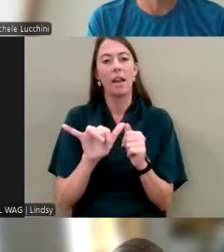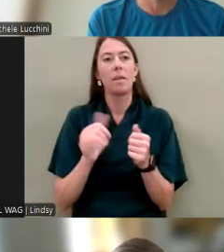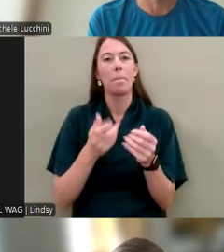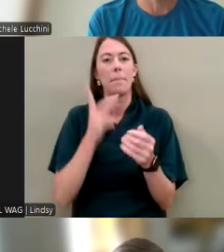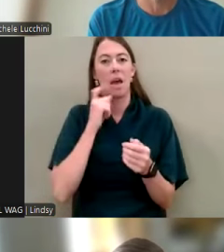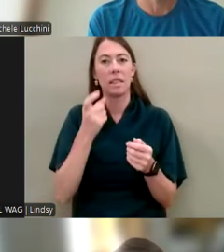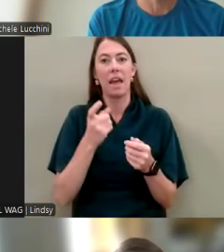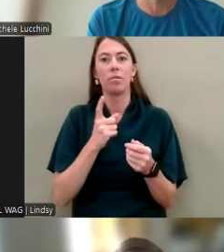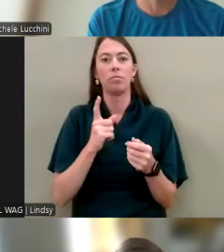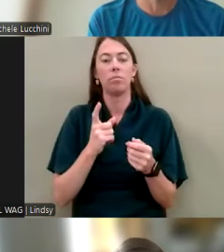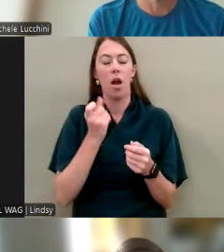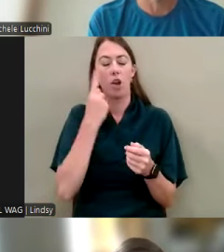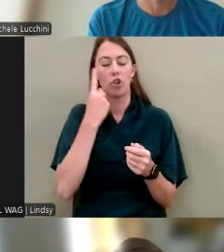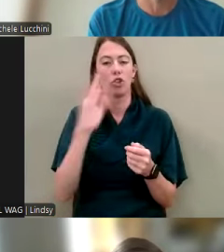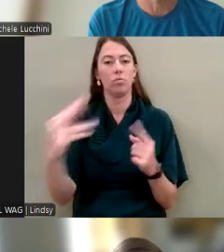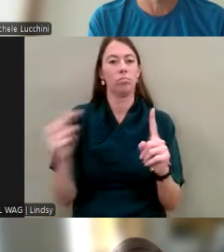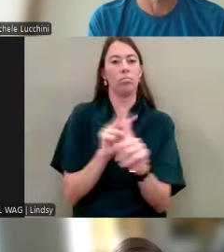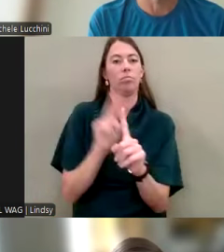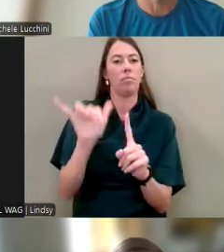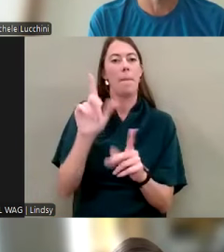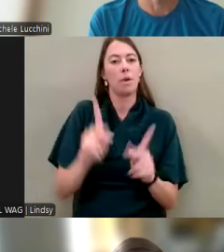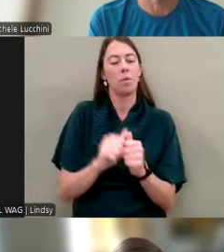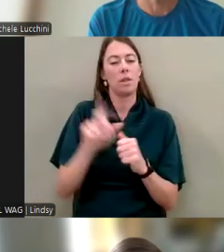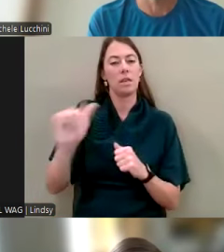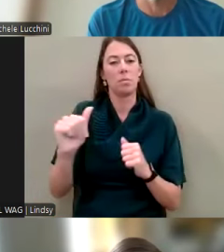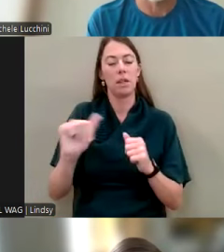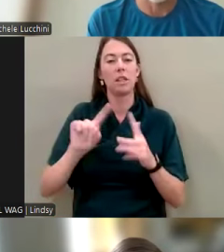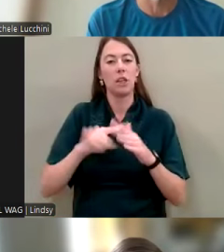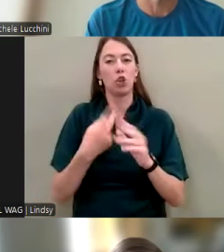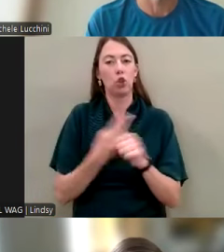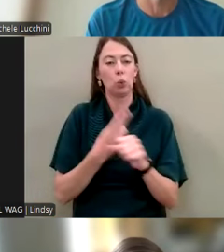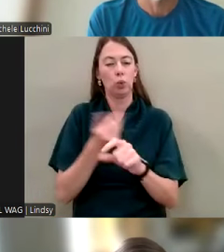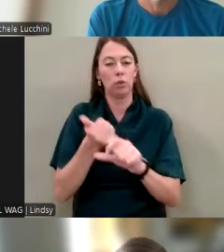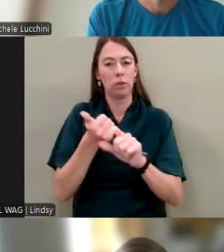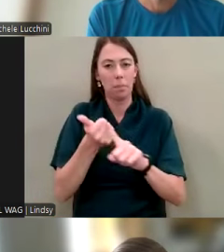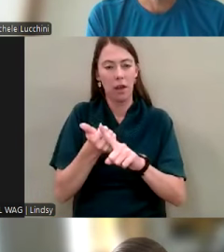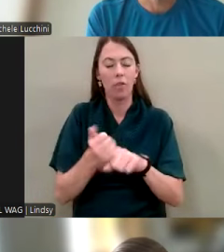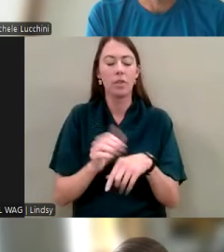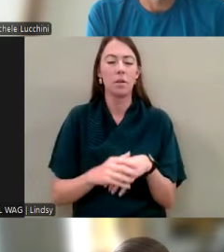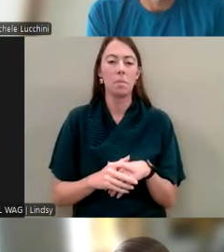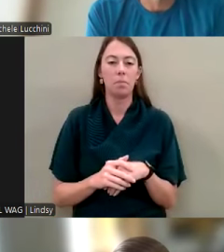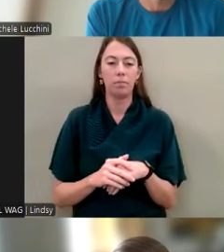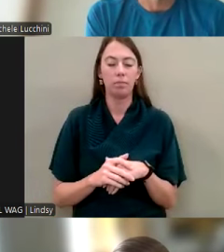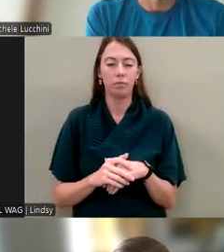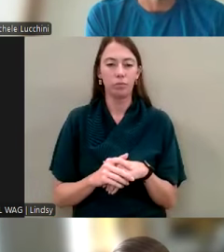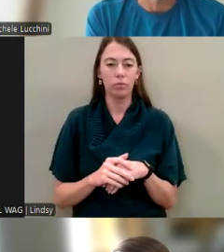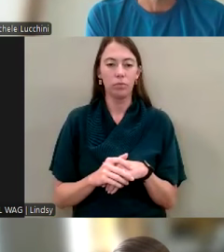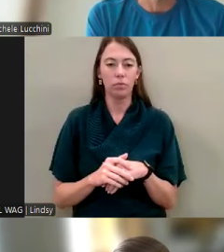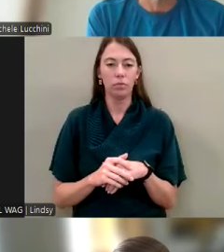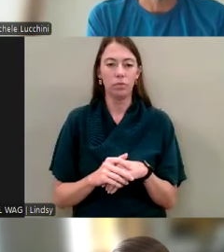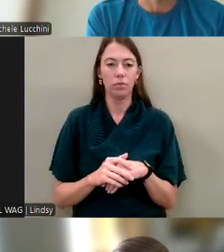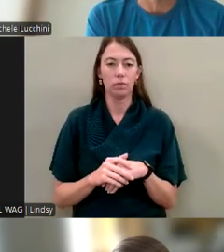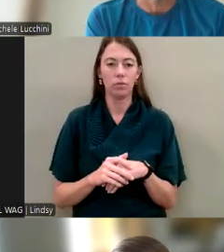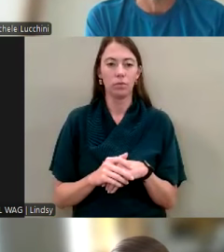empowerment from the product owner team. But, obviously, the mandate that came